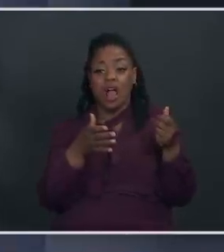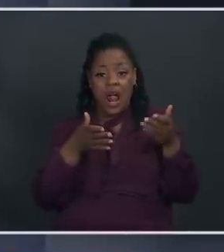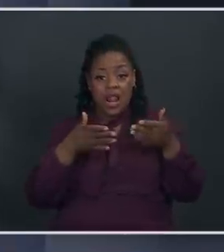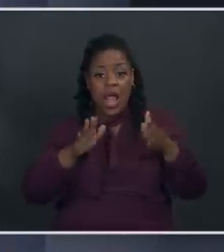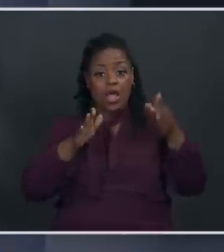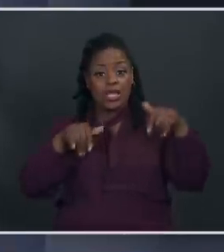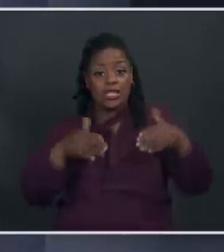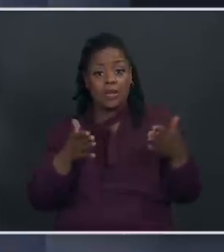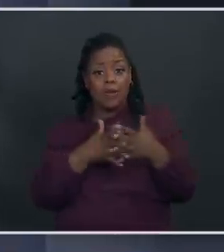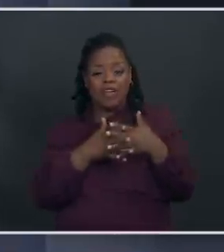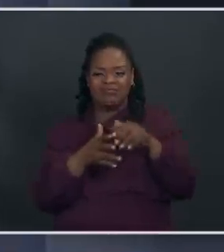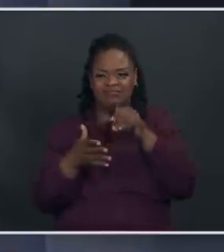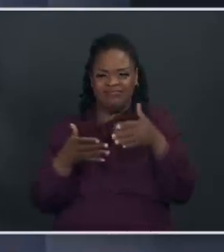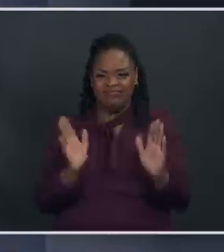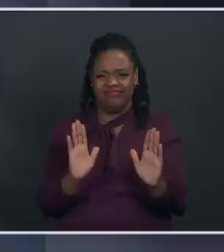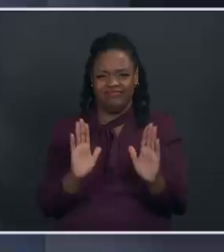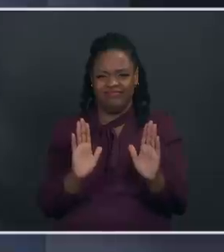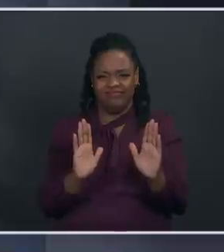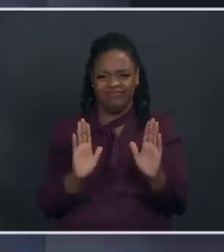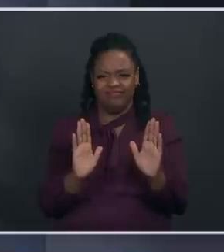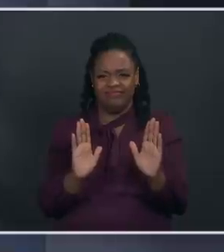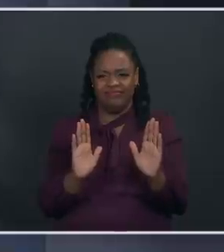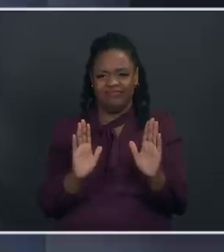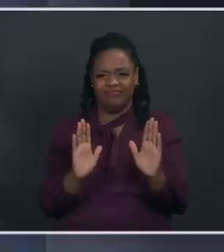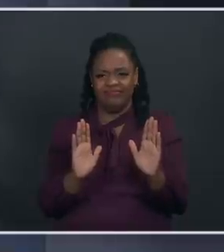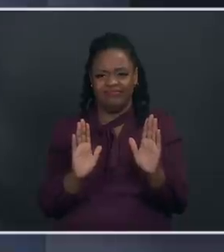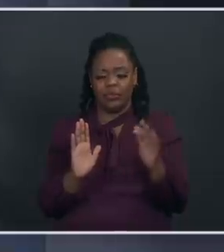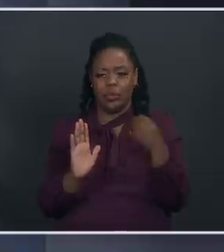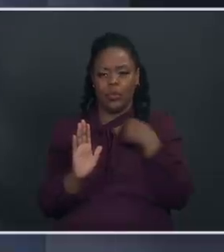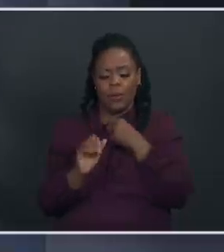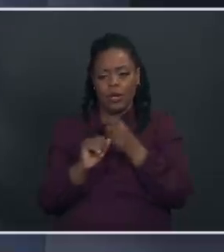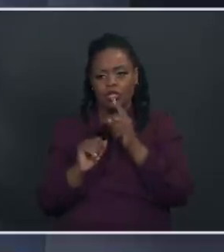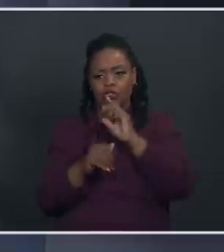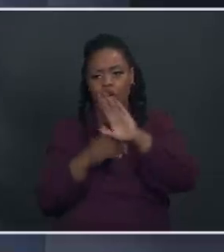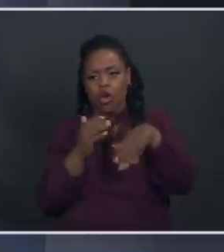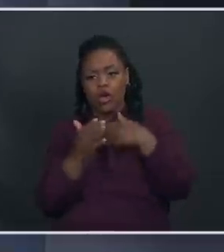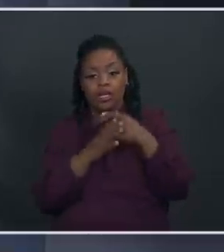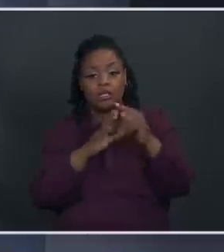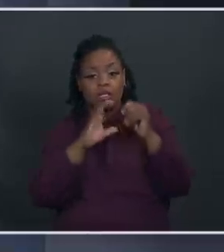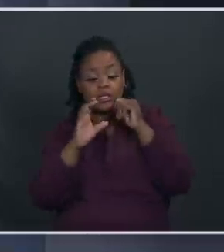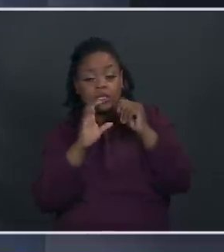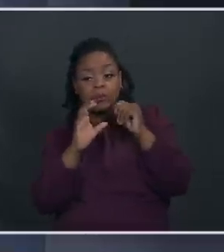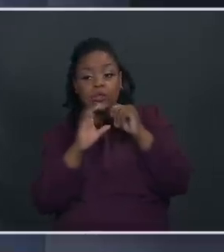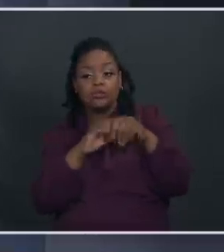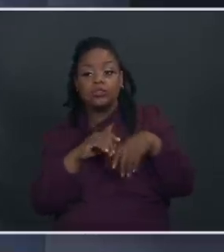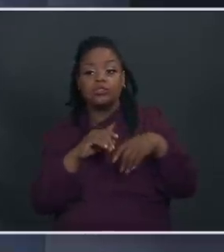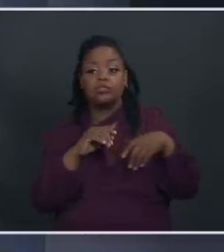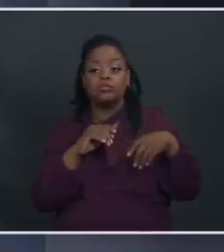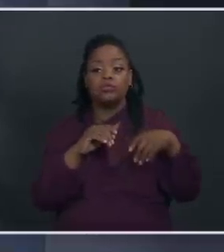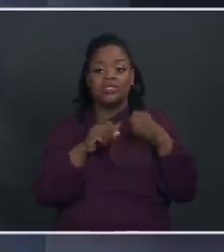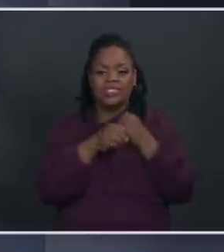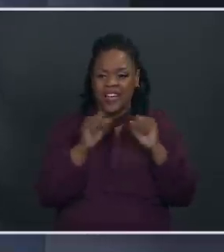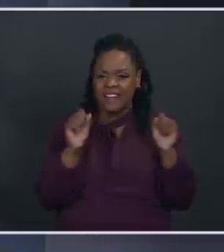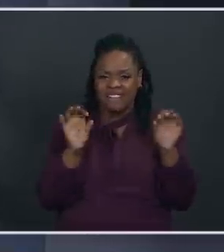and we'll work with allies to secure their telecommunications networks and make investments to expand the production of telecommunications equipment